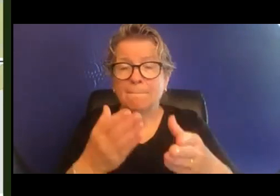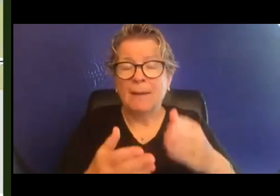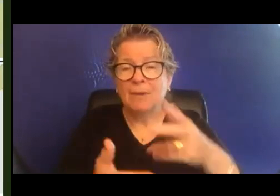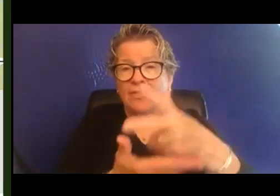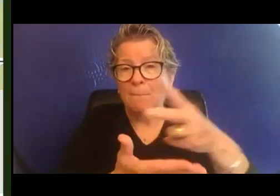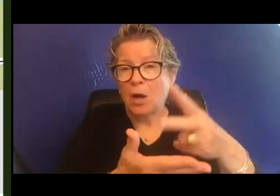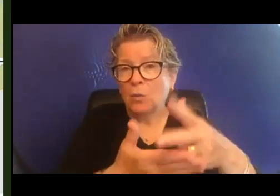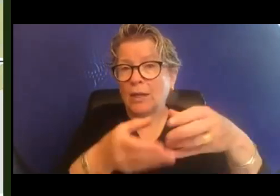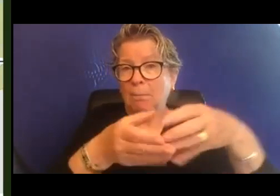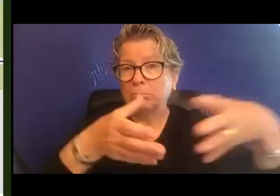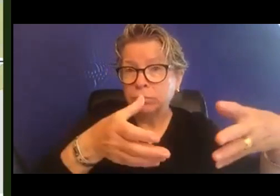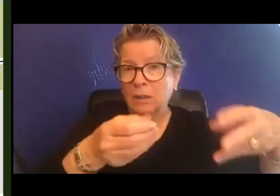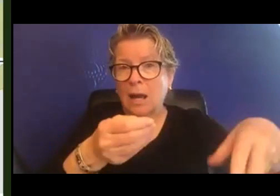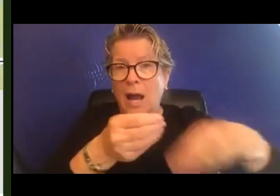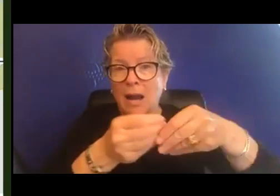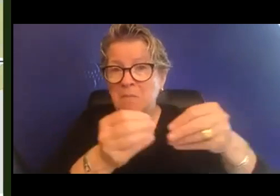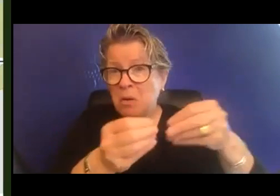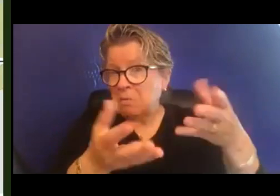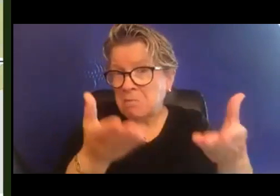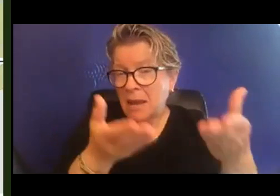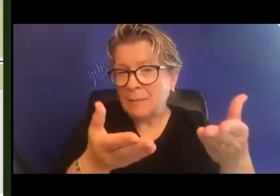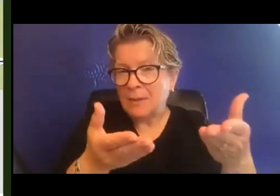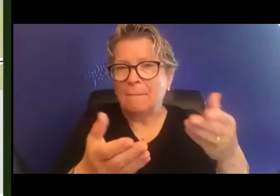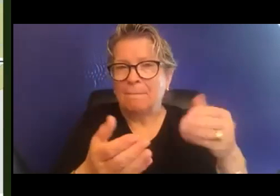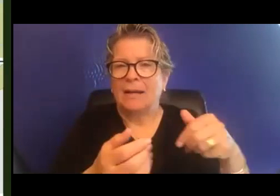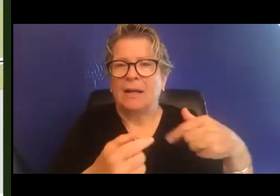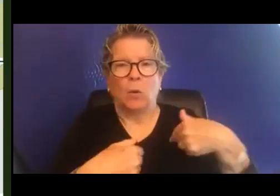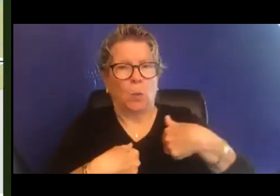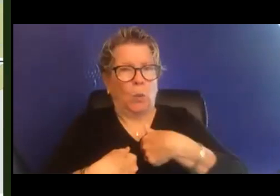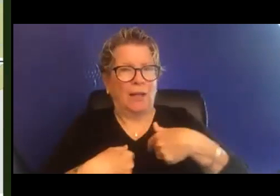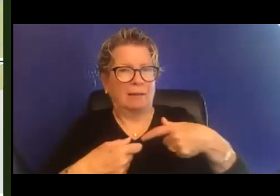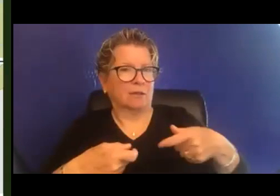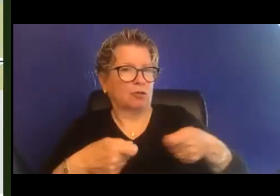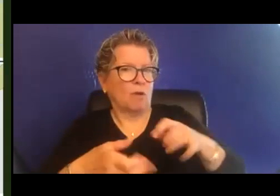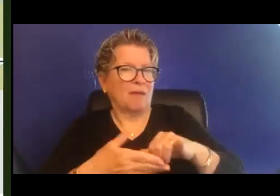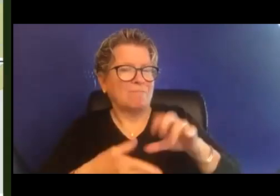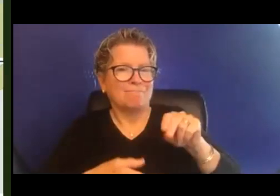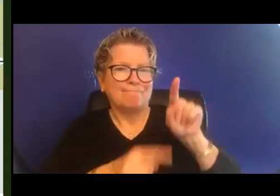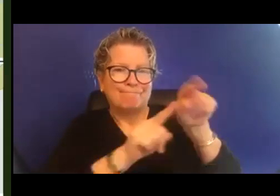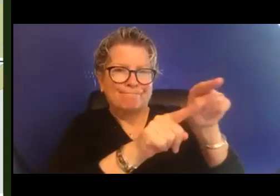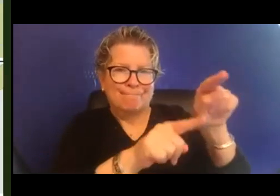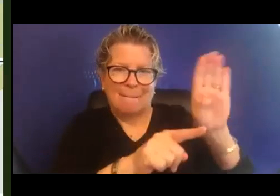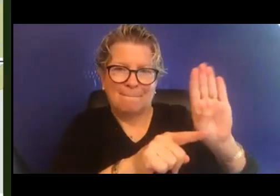happen on the city side for that to occur. There will be ways to get to the trailhead, and if there is a